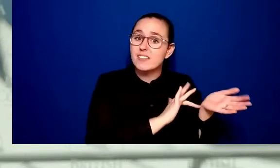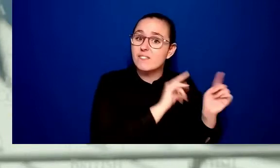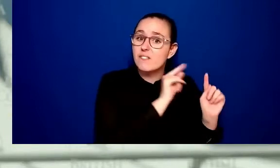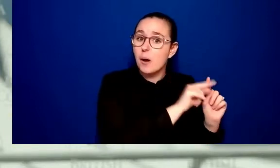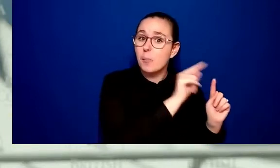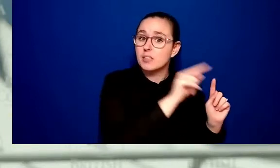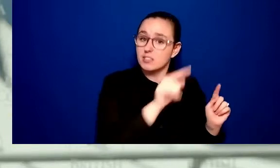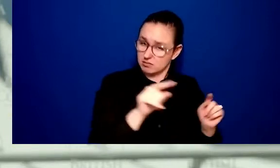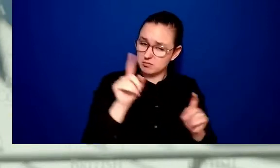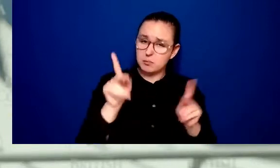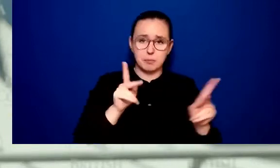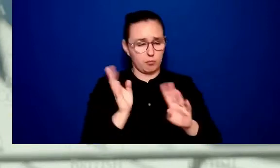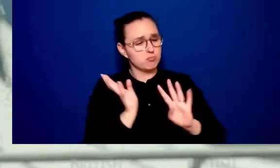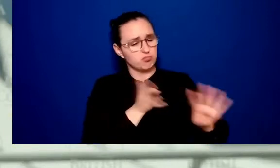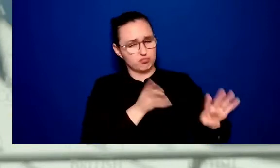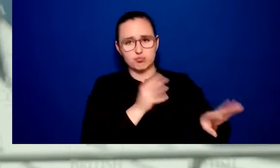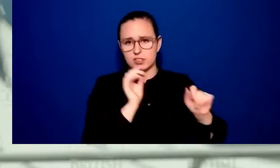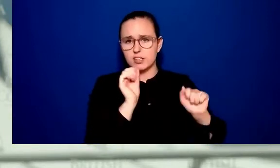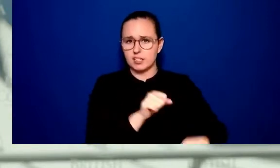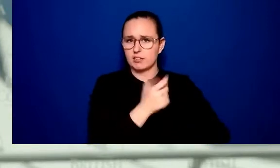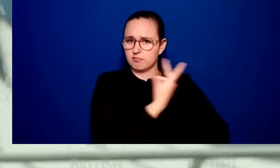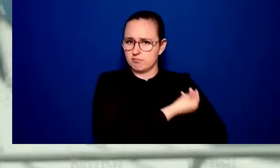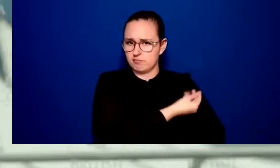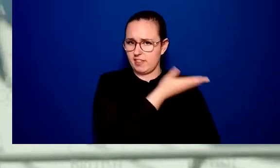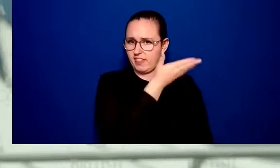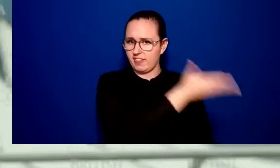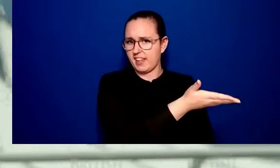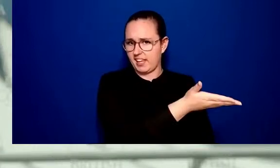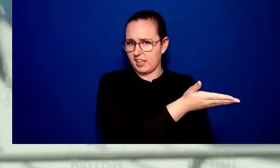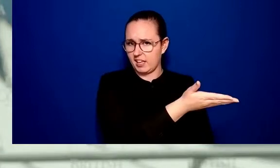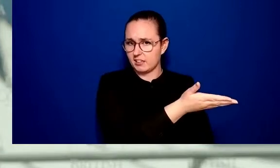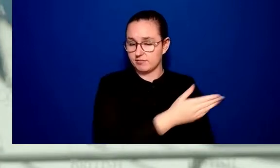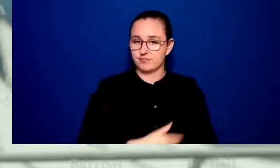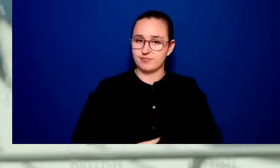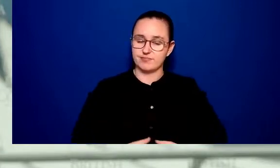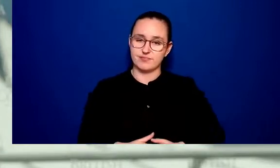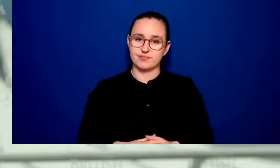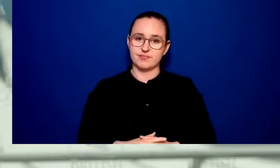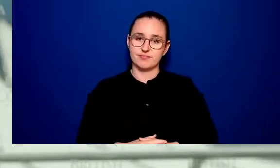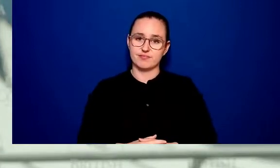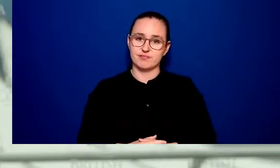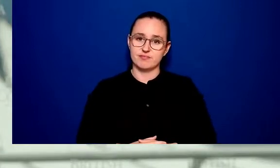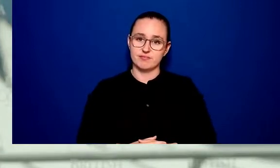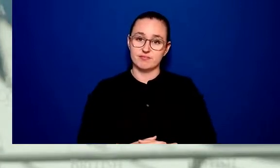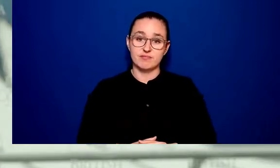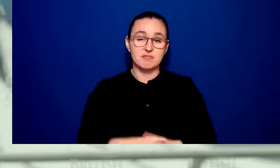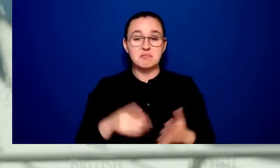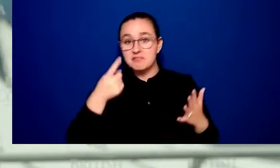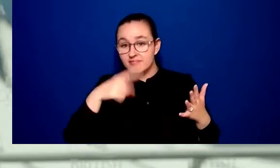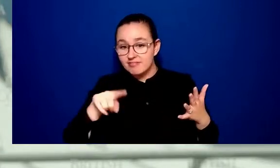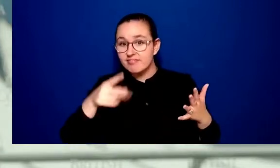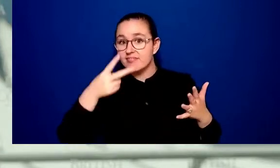get immunized against influenza, so we'll be doing more about that. In the next few weeks